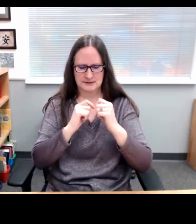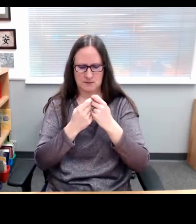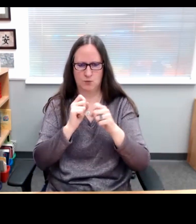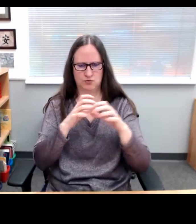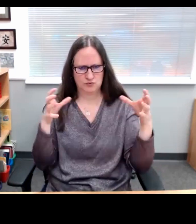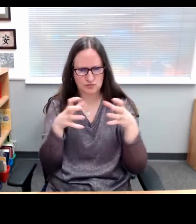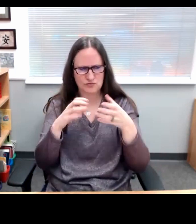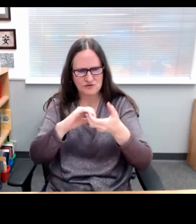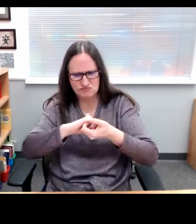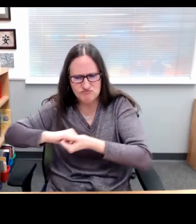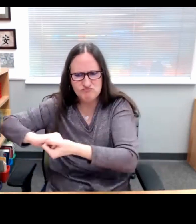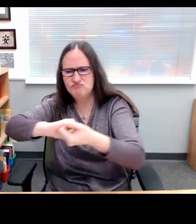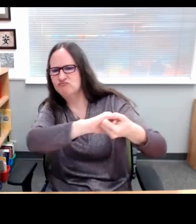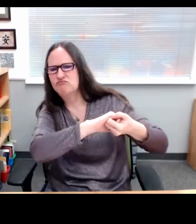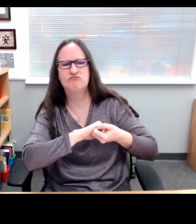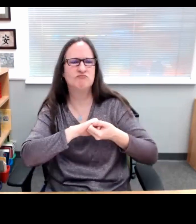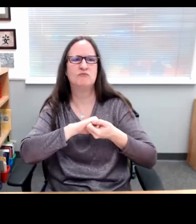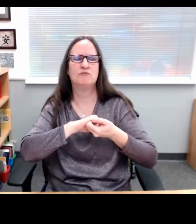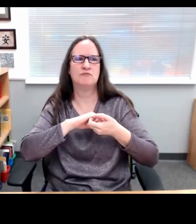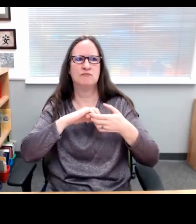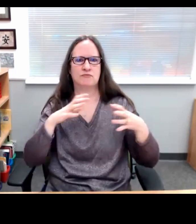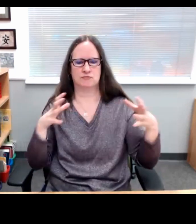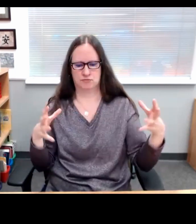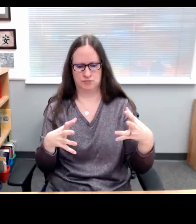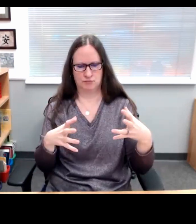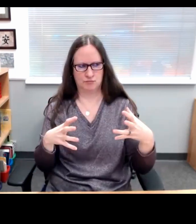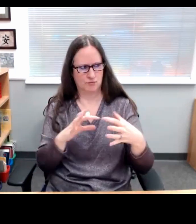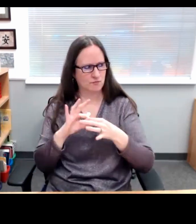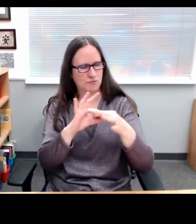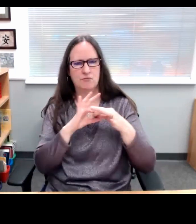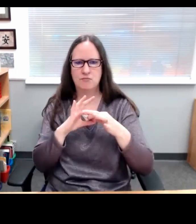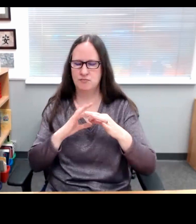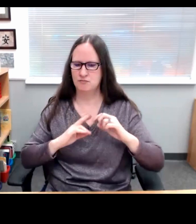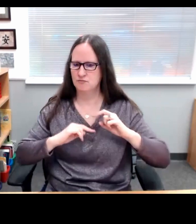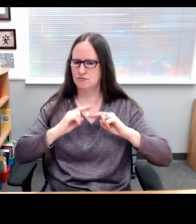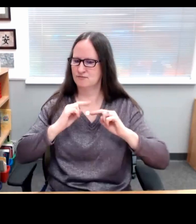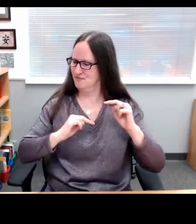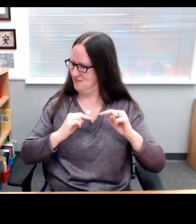things that you can do that make you independent, helps you with teamwork,